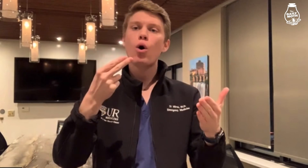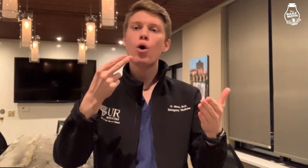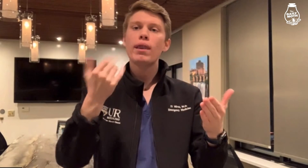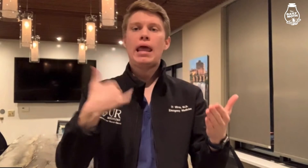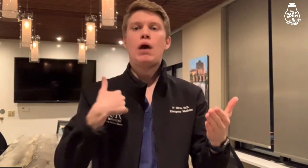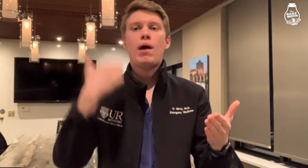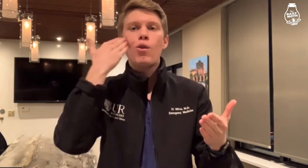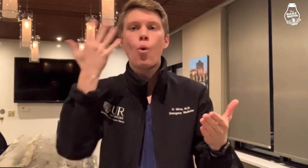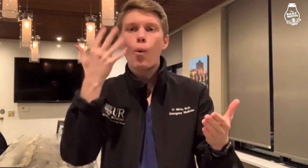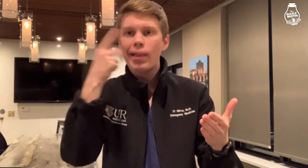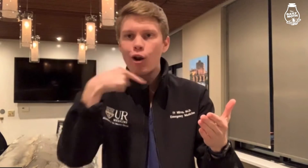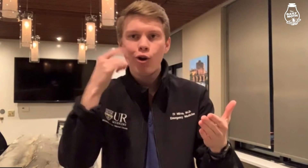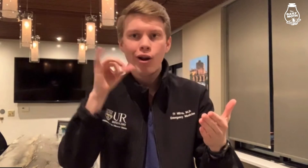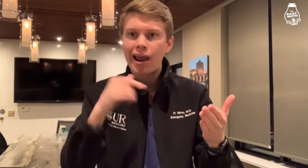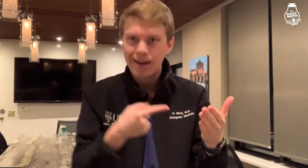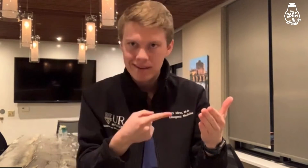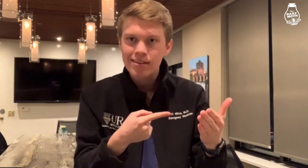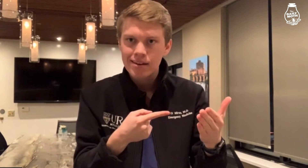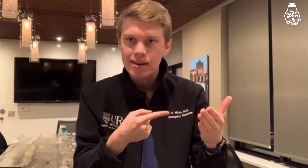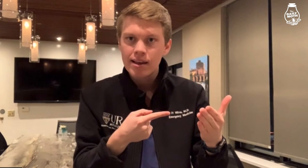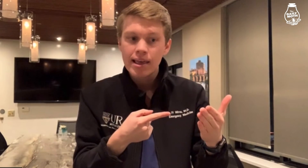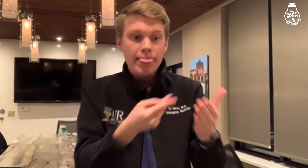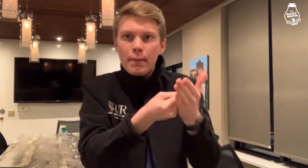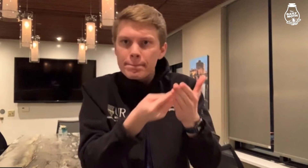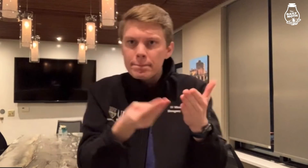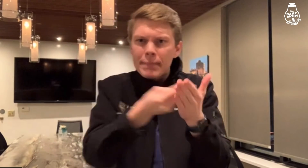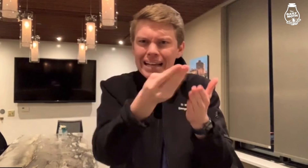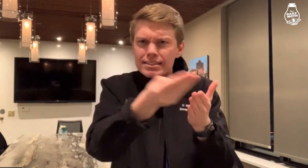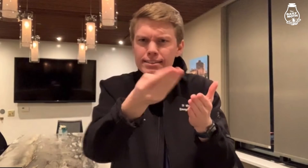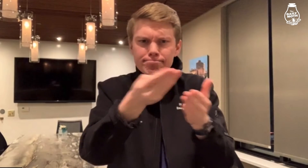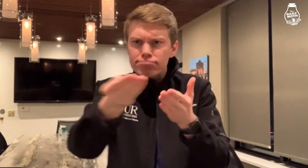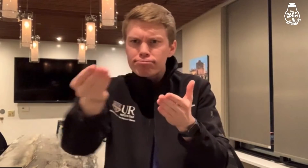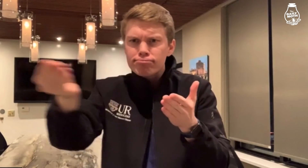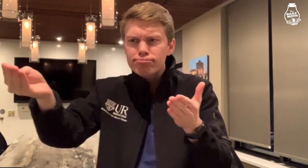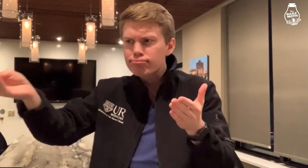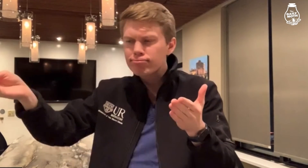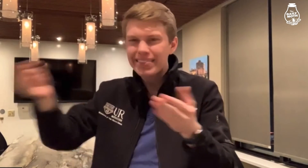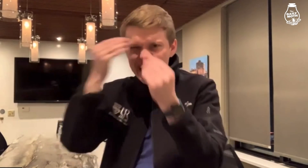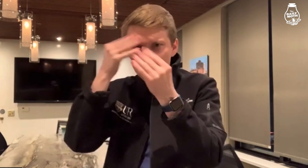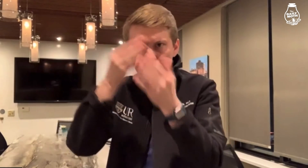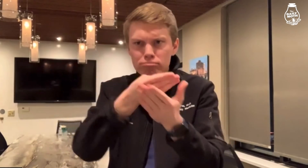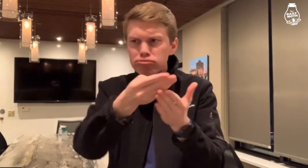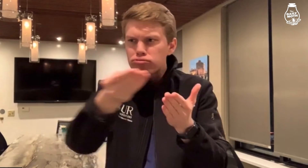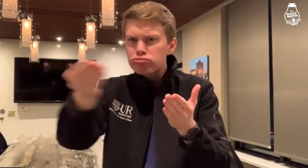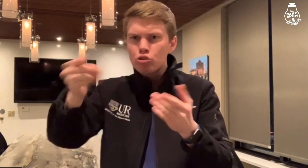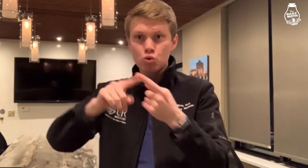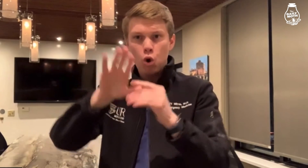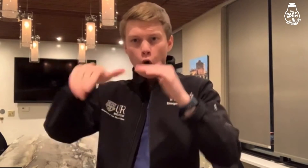"Oh, now I know what they look like." The system will pass the information throughout